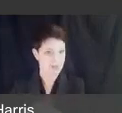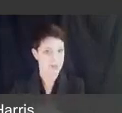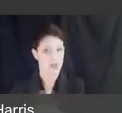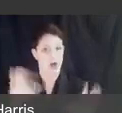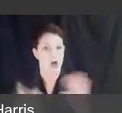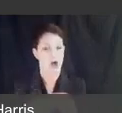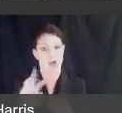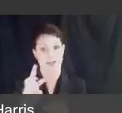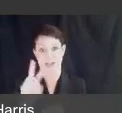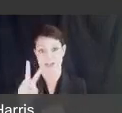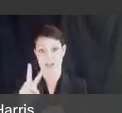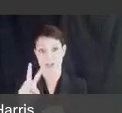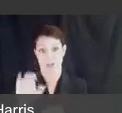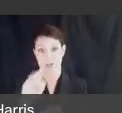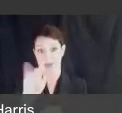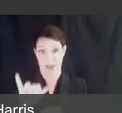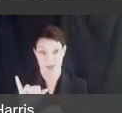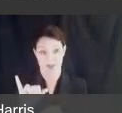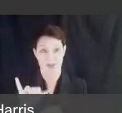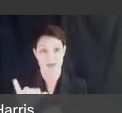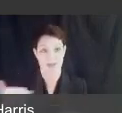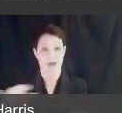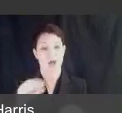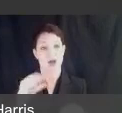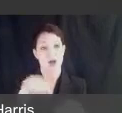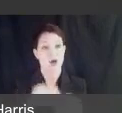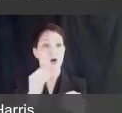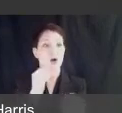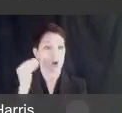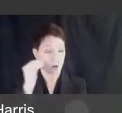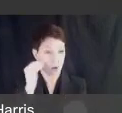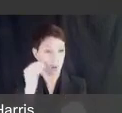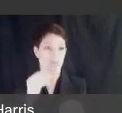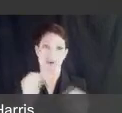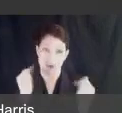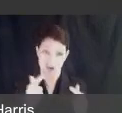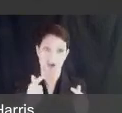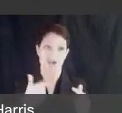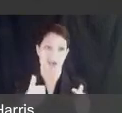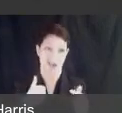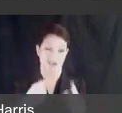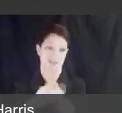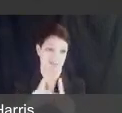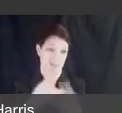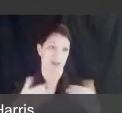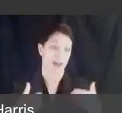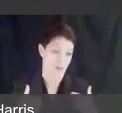municipalities are home to individuals with COVID-19. Today's individuals range in age from one